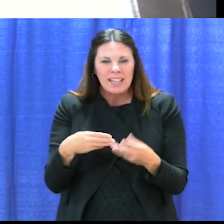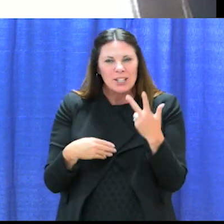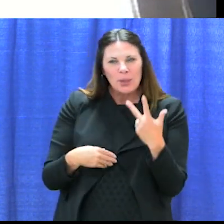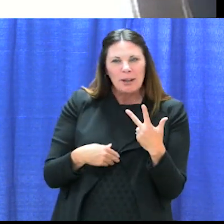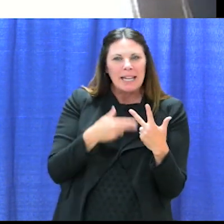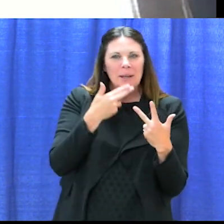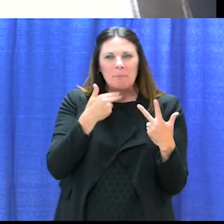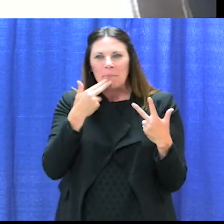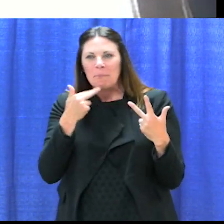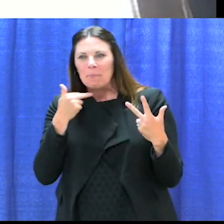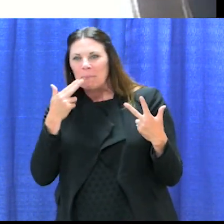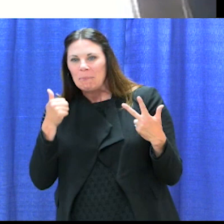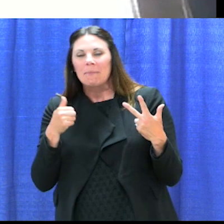in Southern California.